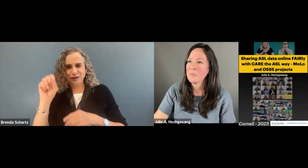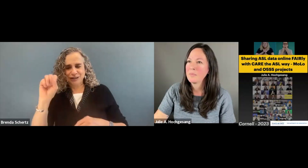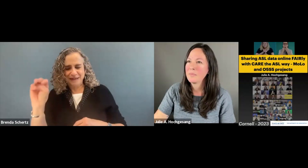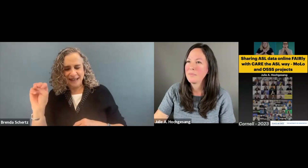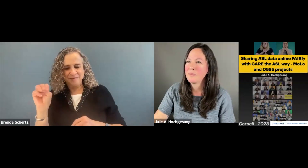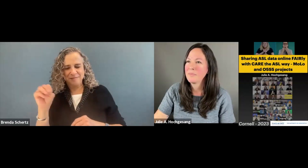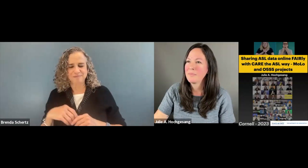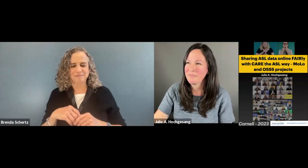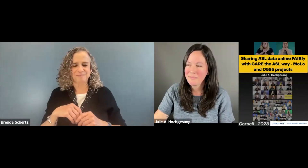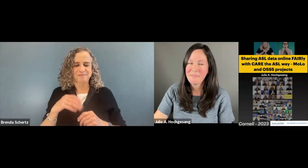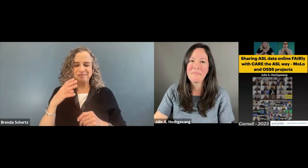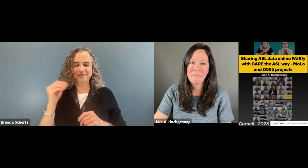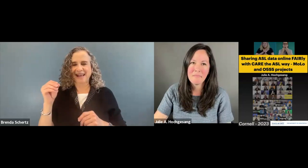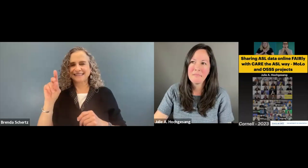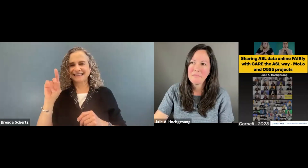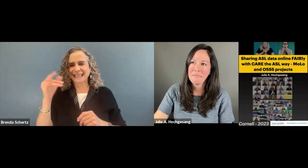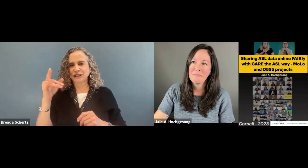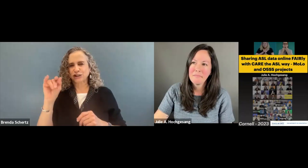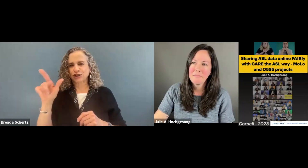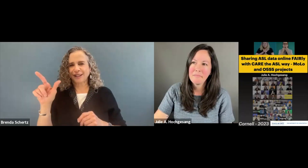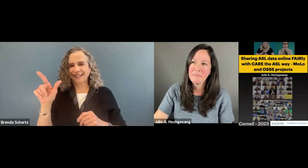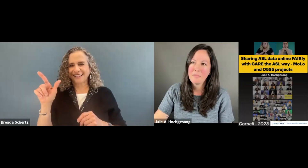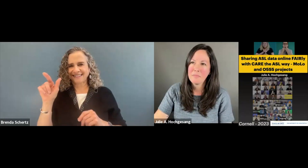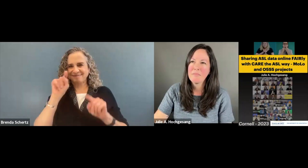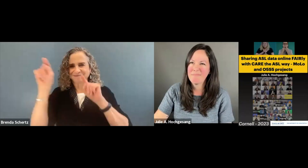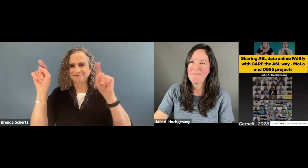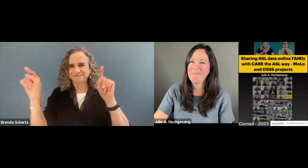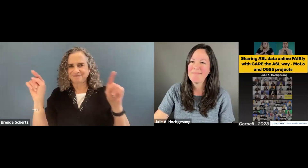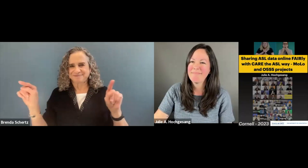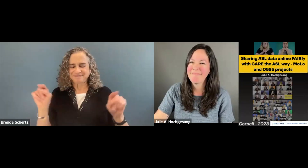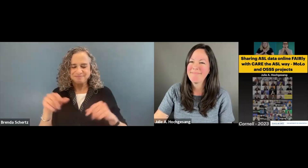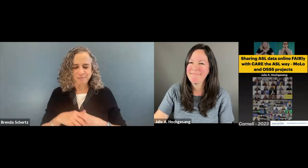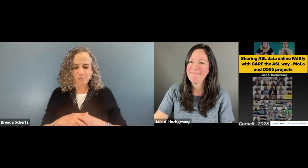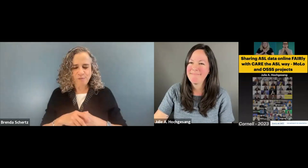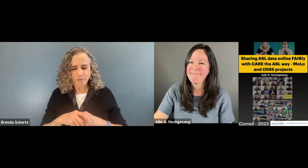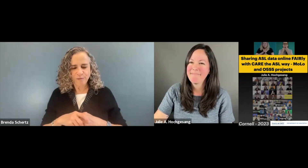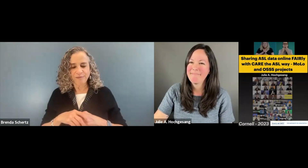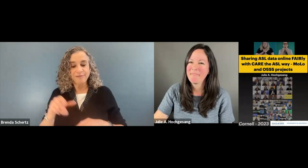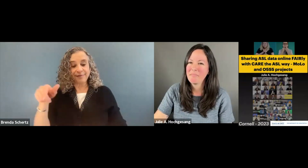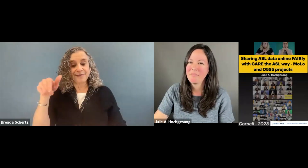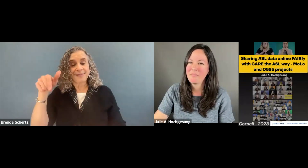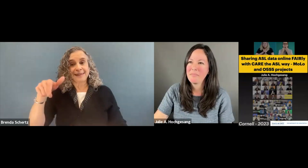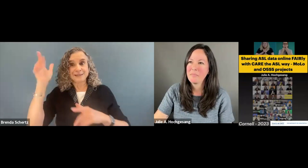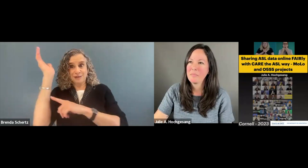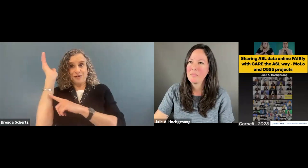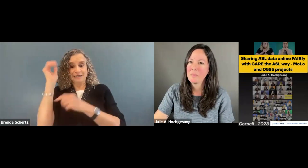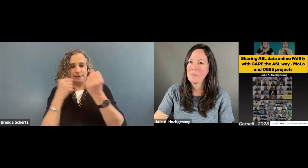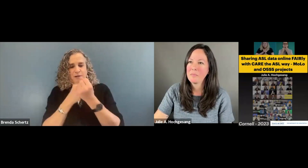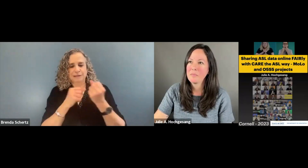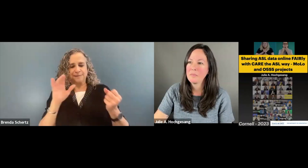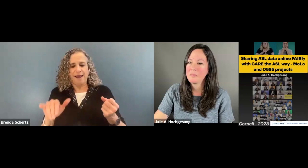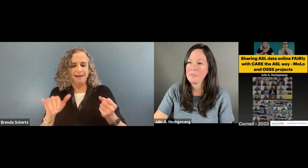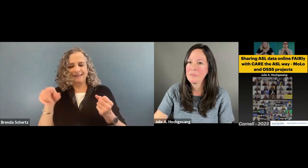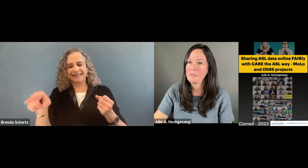She works on sharing multimodal products via social media and other digital repositories.